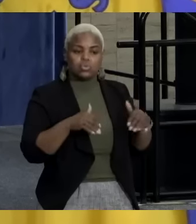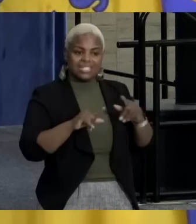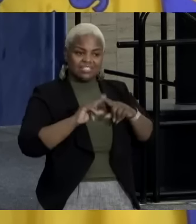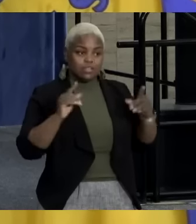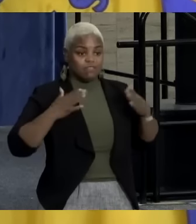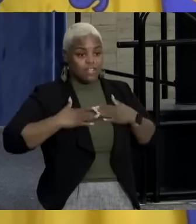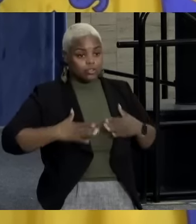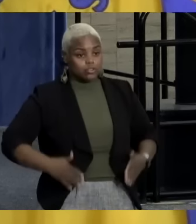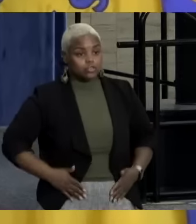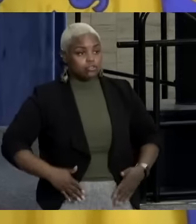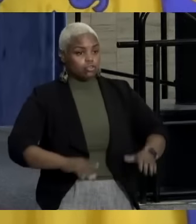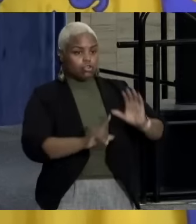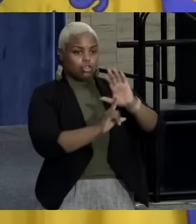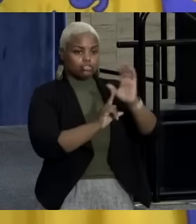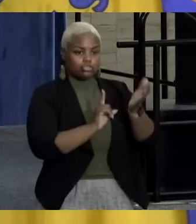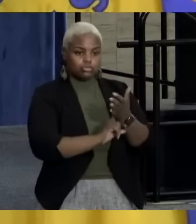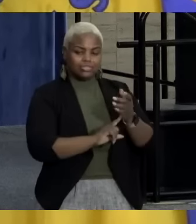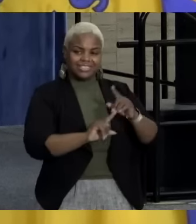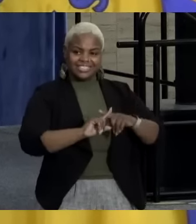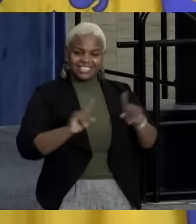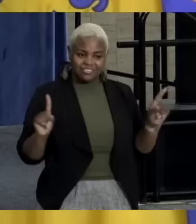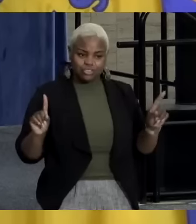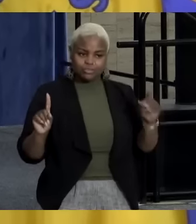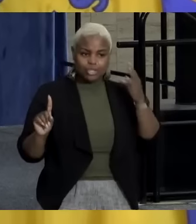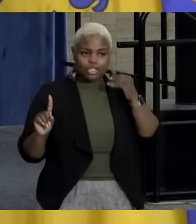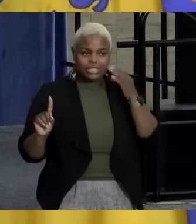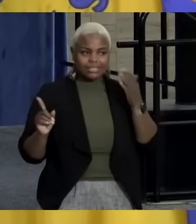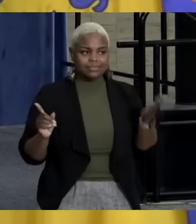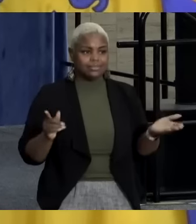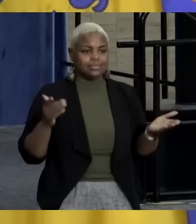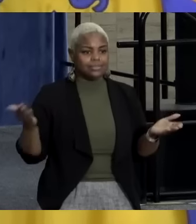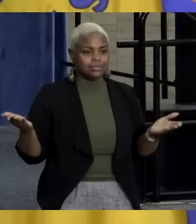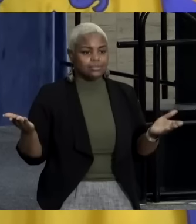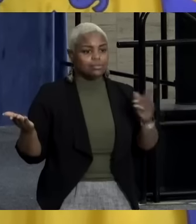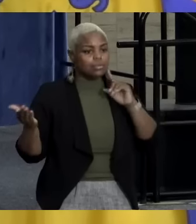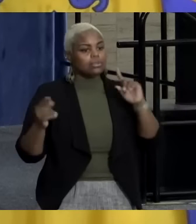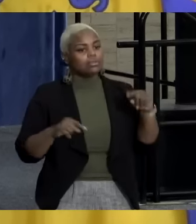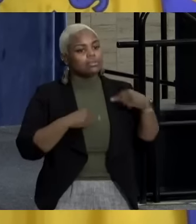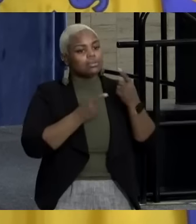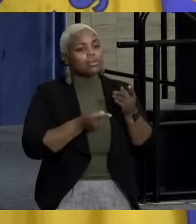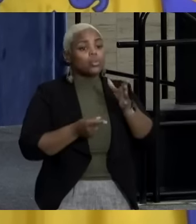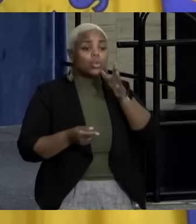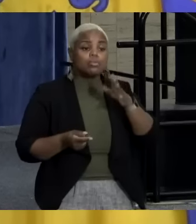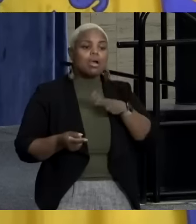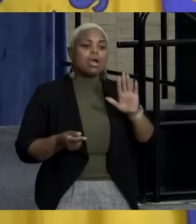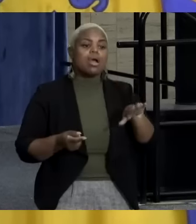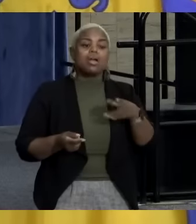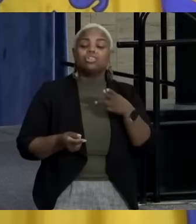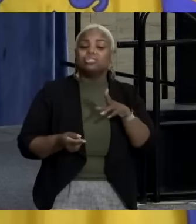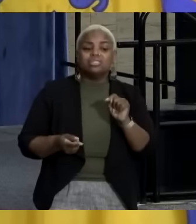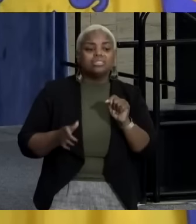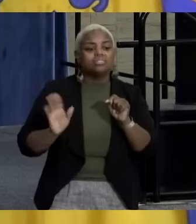Regarding menopausal treatment, for years, women were told that HRT could cause breast cancer. Black box warnings on HRT products